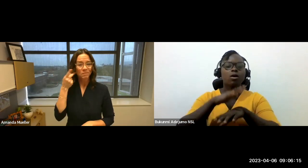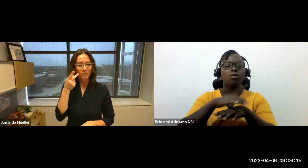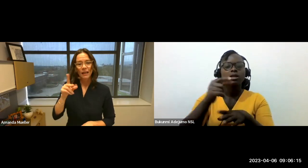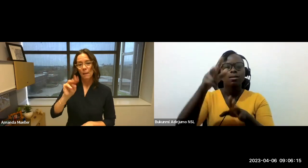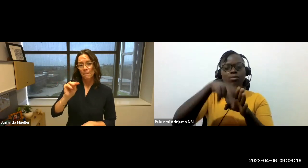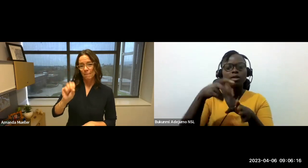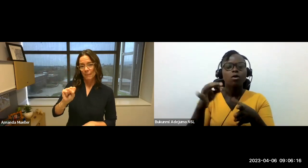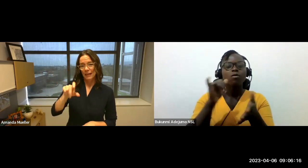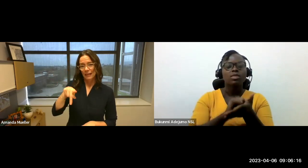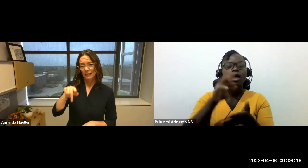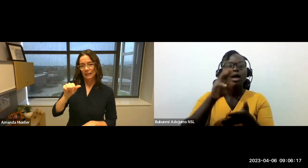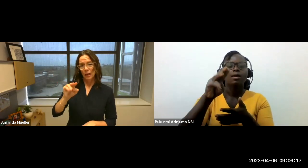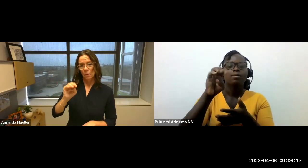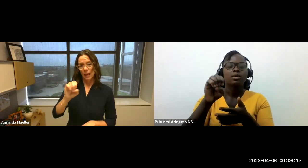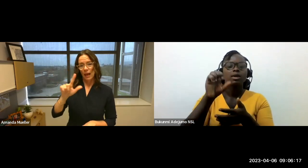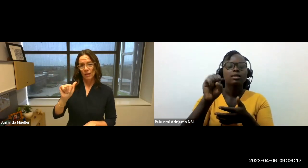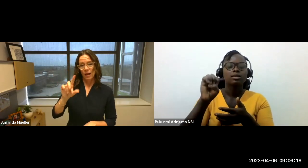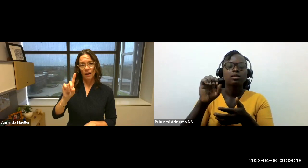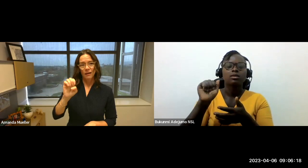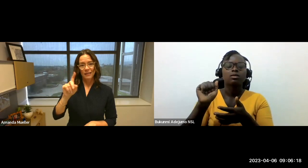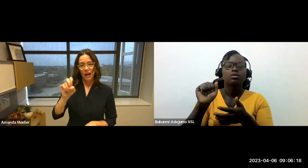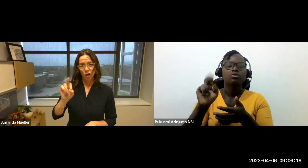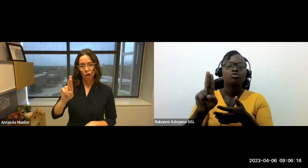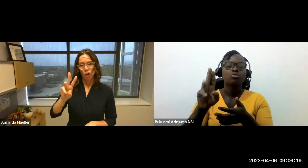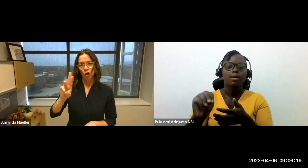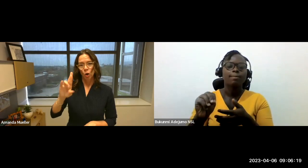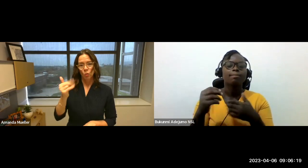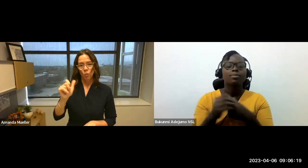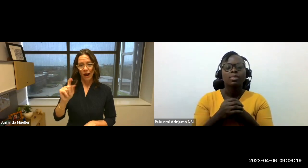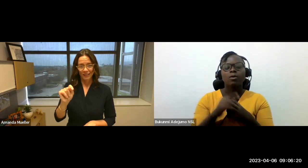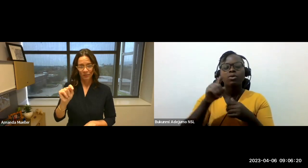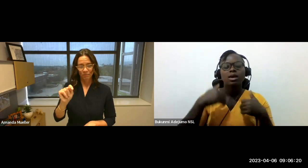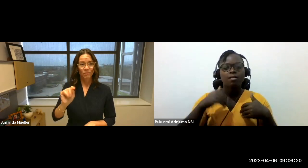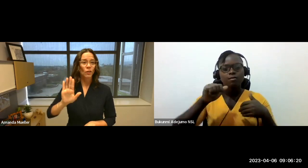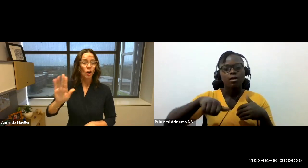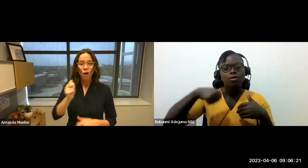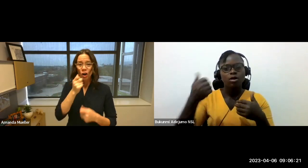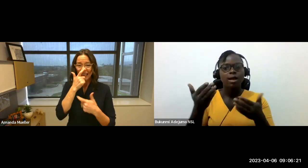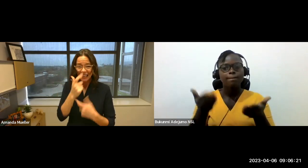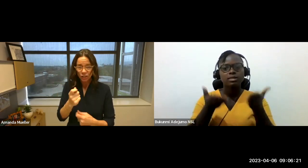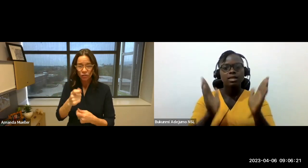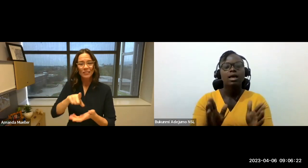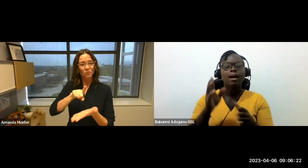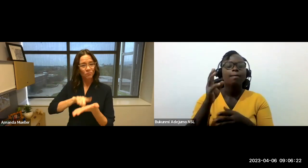We have another presenter with Pamela right? Pamela Decker right.